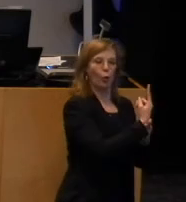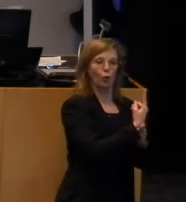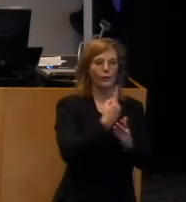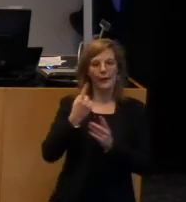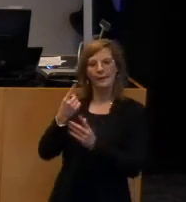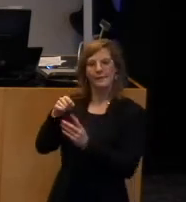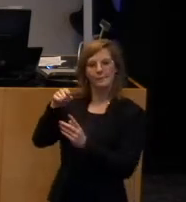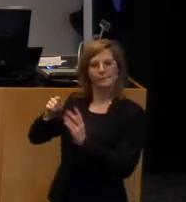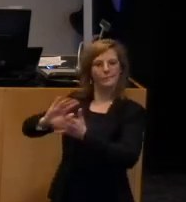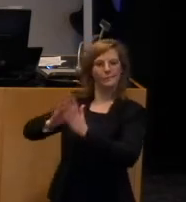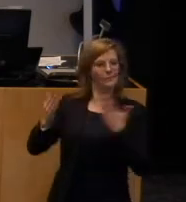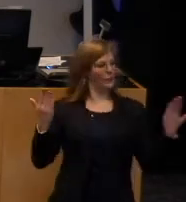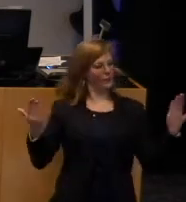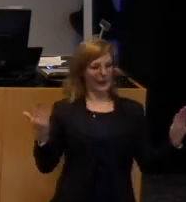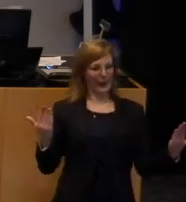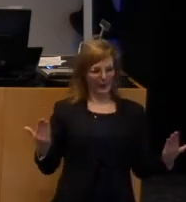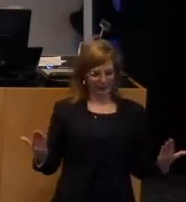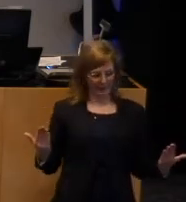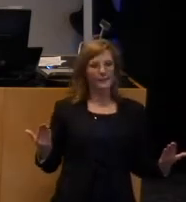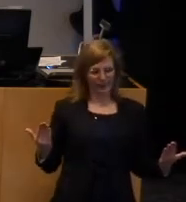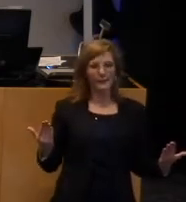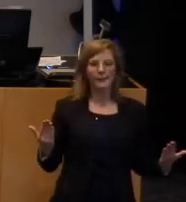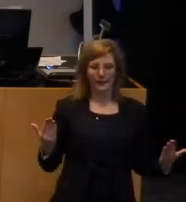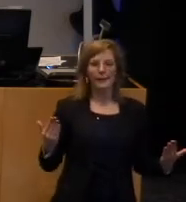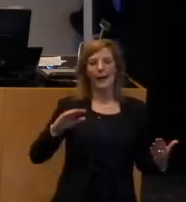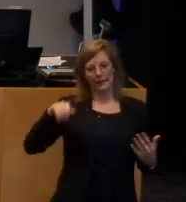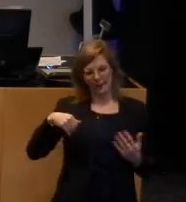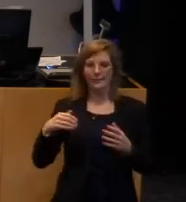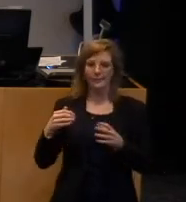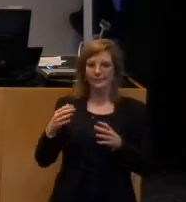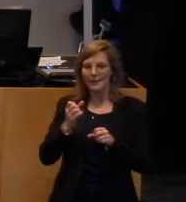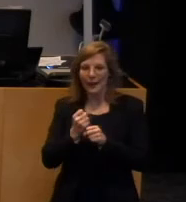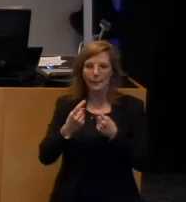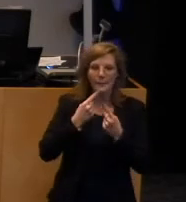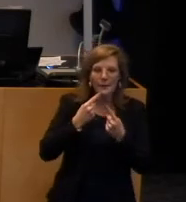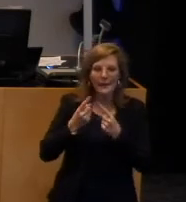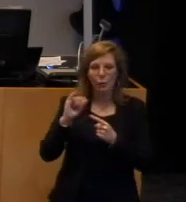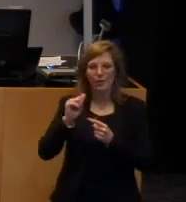which led to a proposed definition and a discussion of the triggers and motivations.